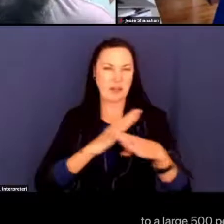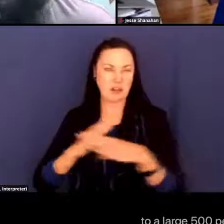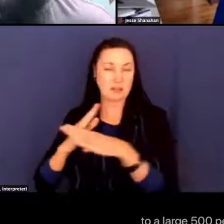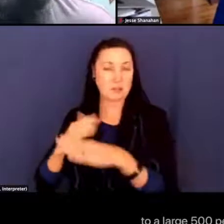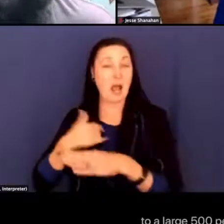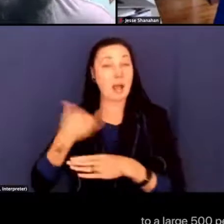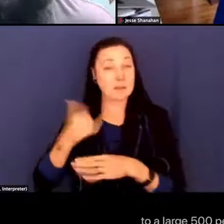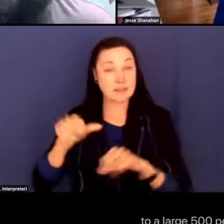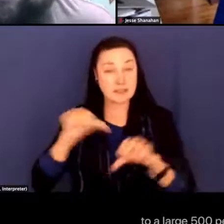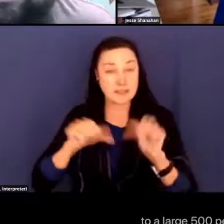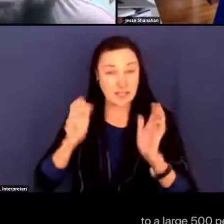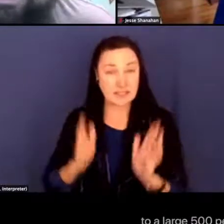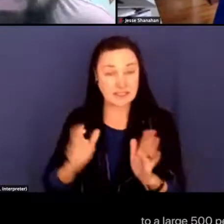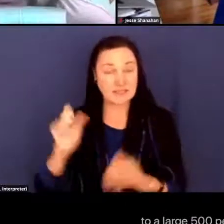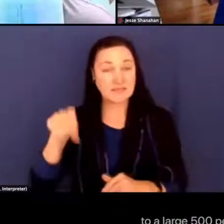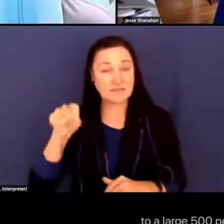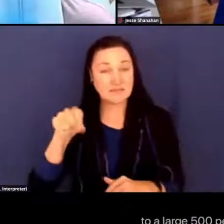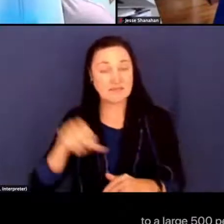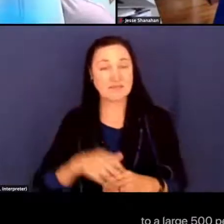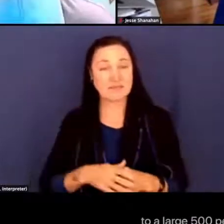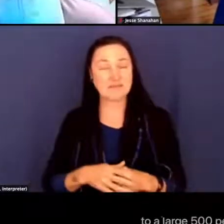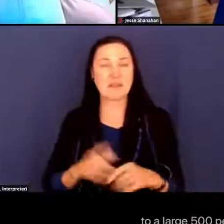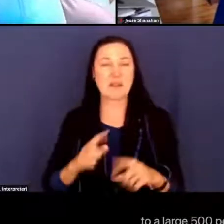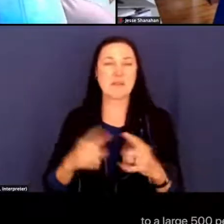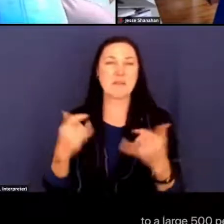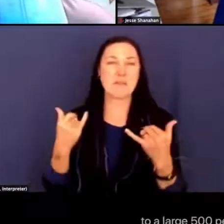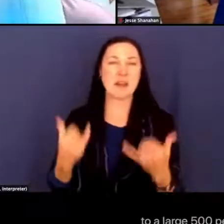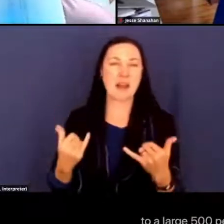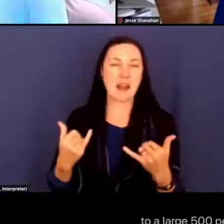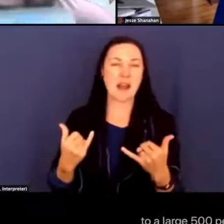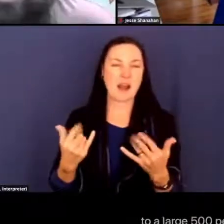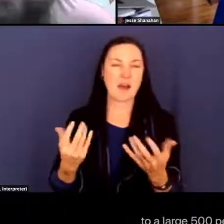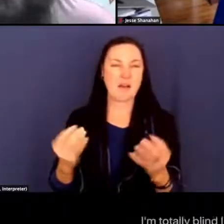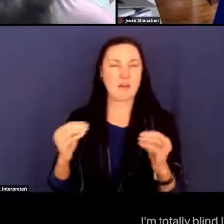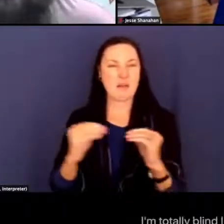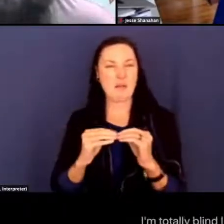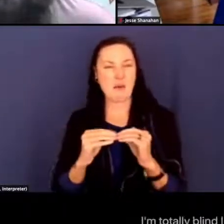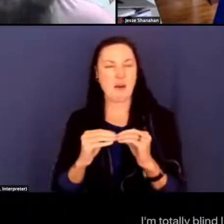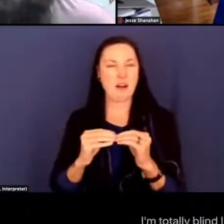sure but I still have a more entrepreneurial career where I have a few companies